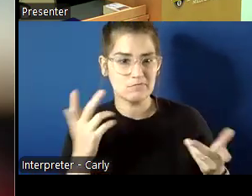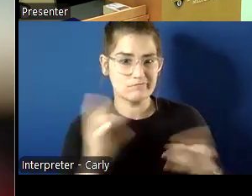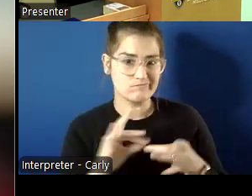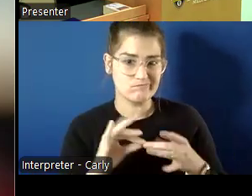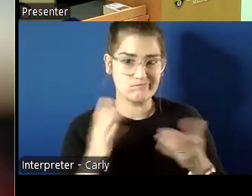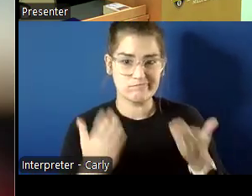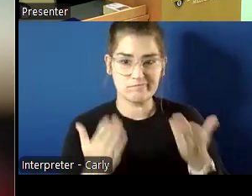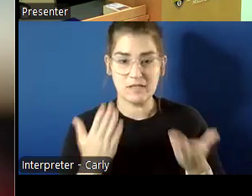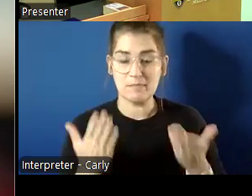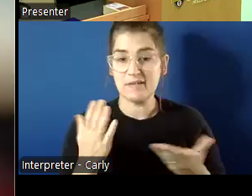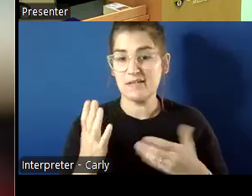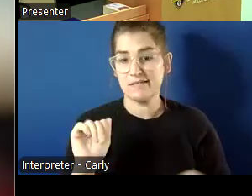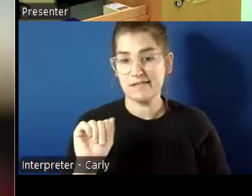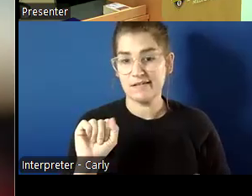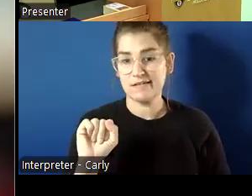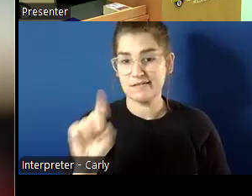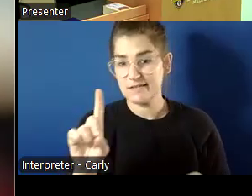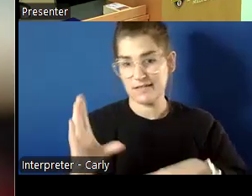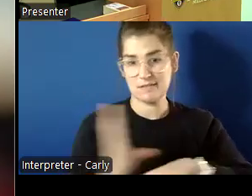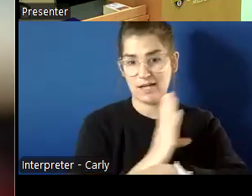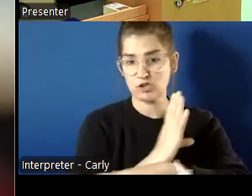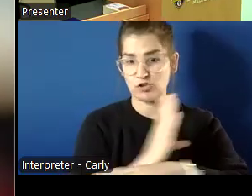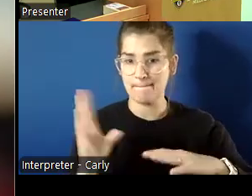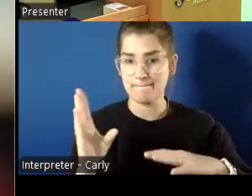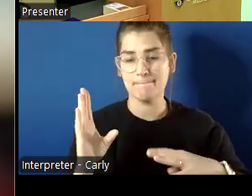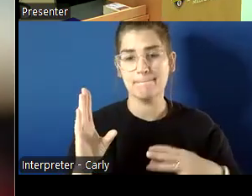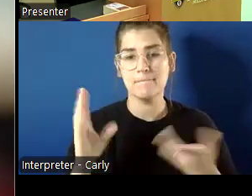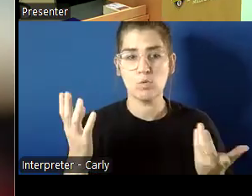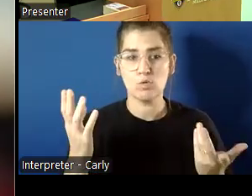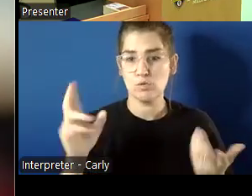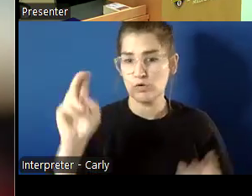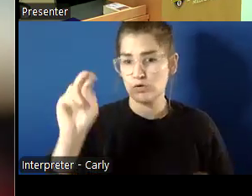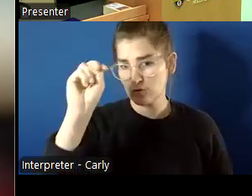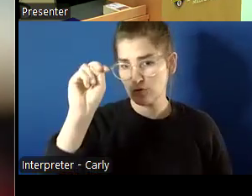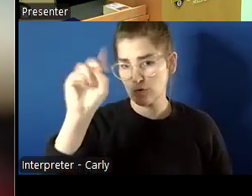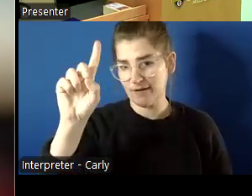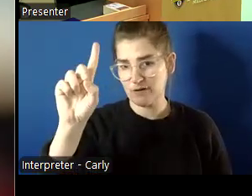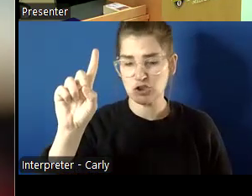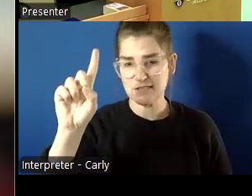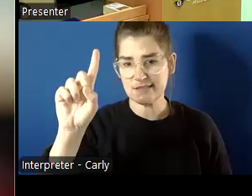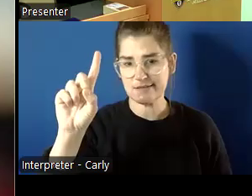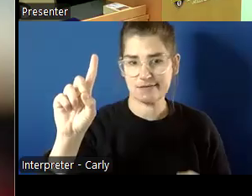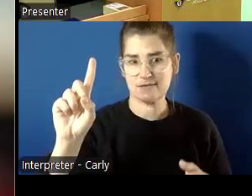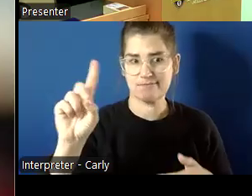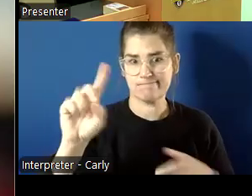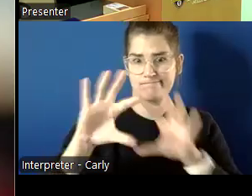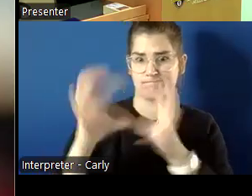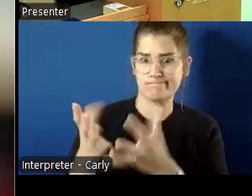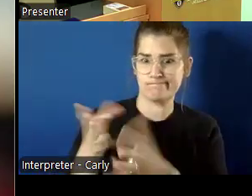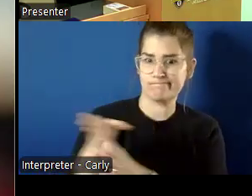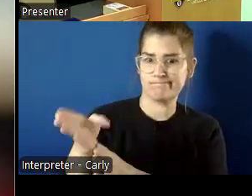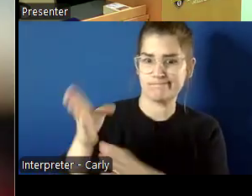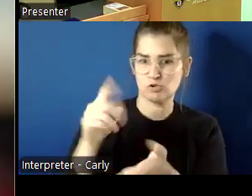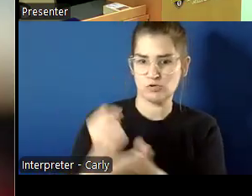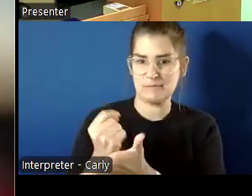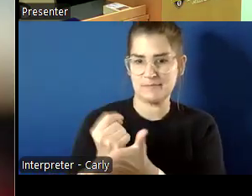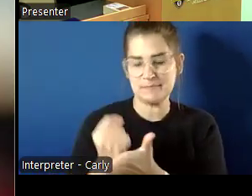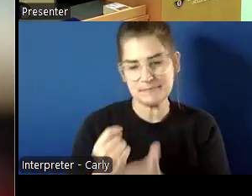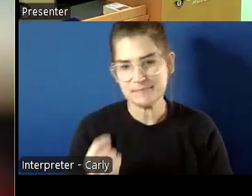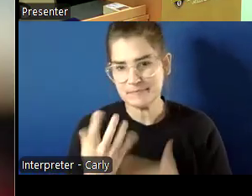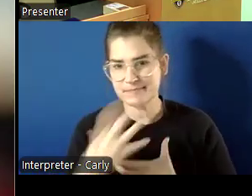uh a spectrum disorder. something in the the neurodeiverse realm of of of treatment. And